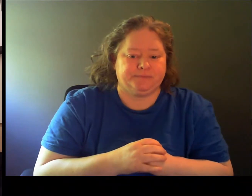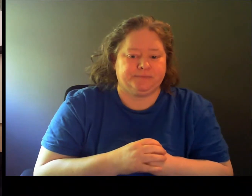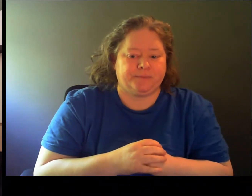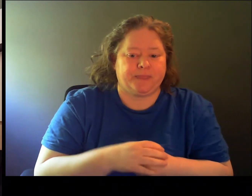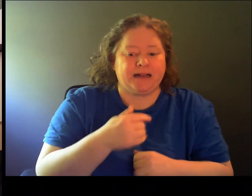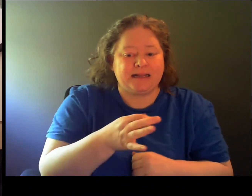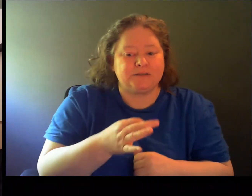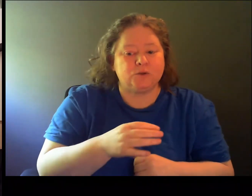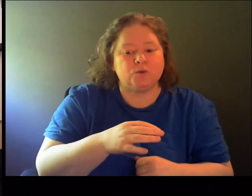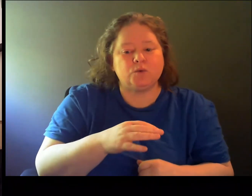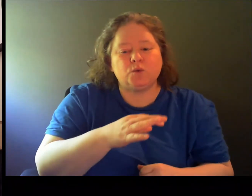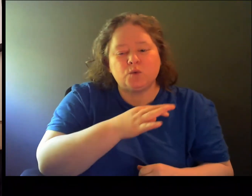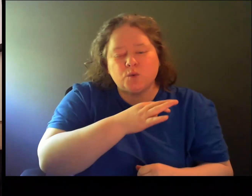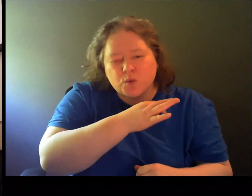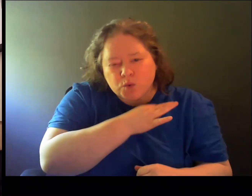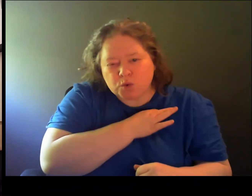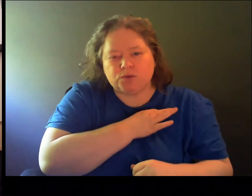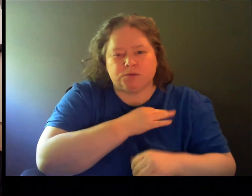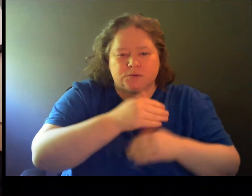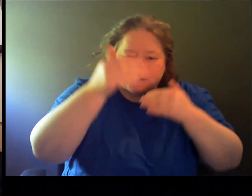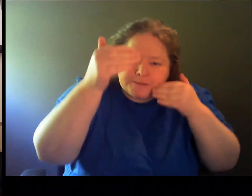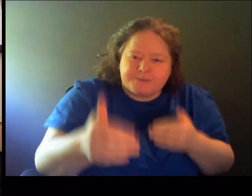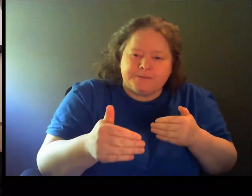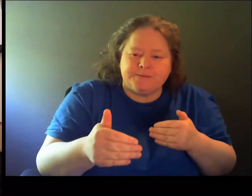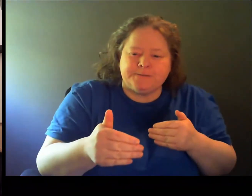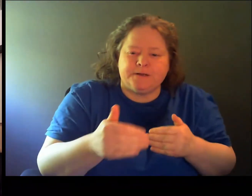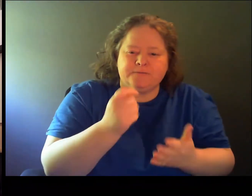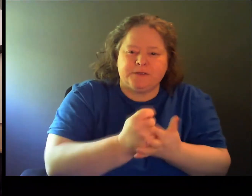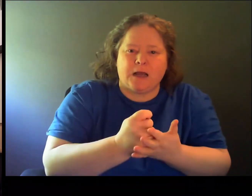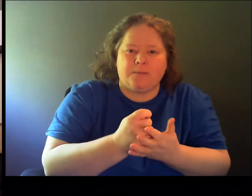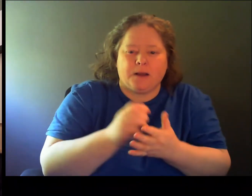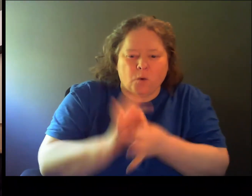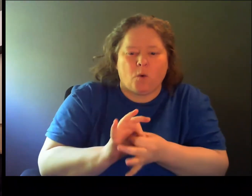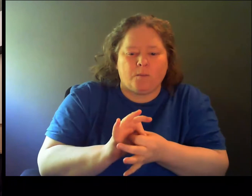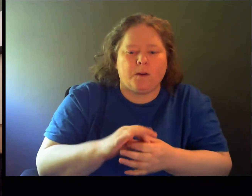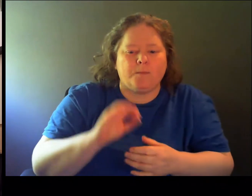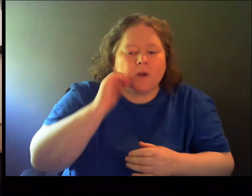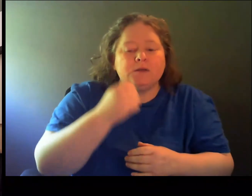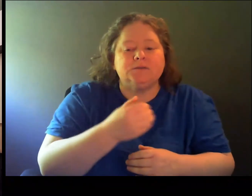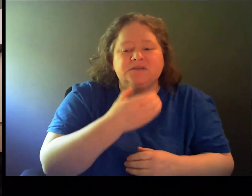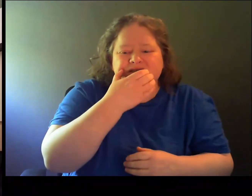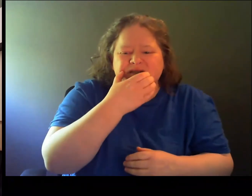and get a good chunk of time at home. It'll also be a good time to be at home, away from the heat over here –